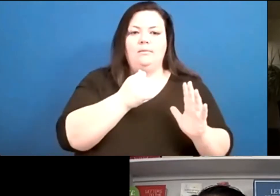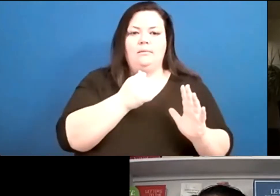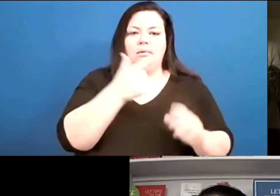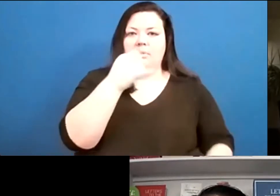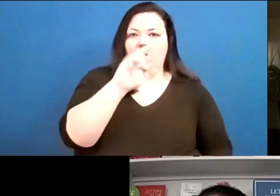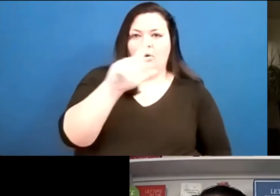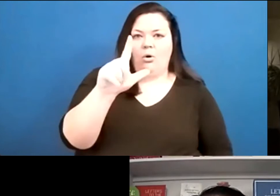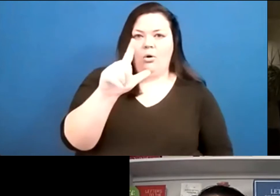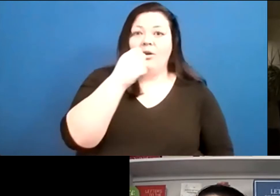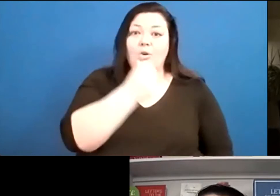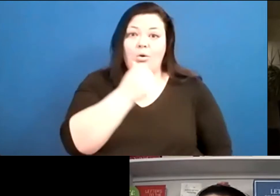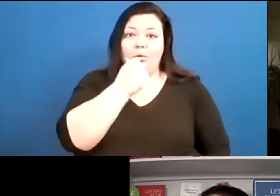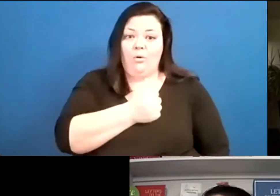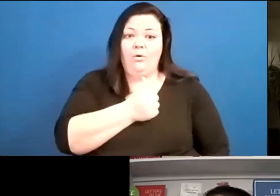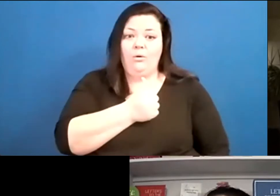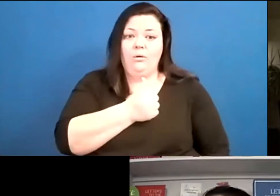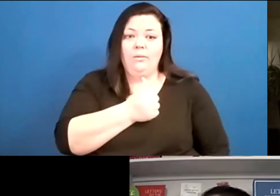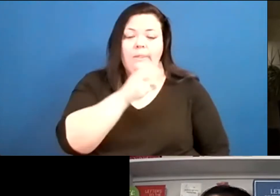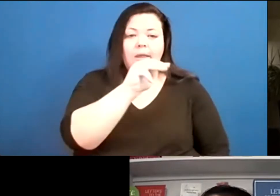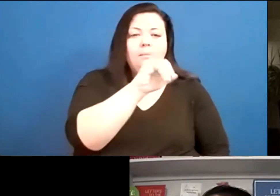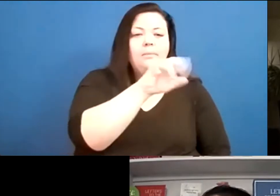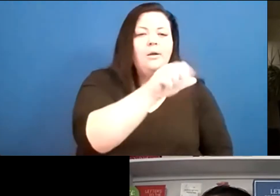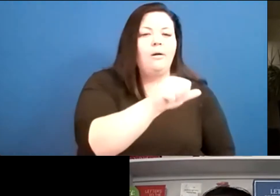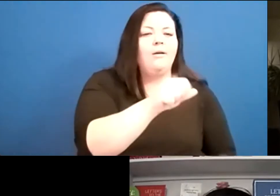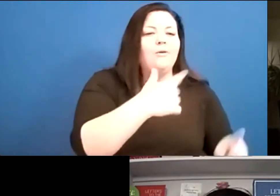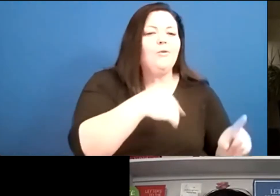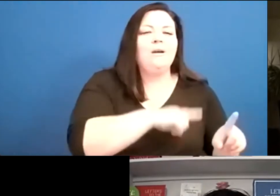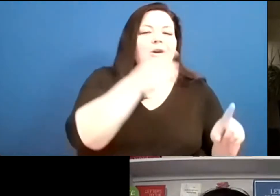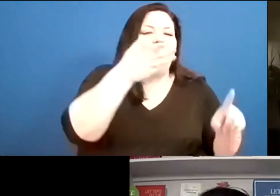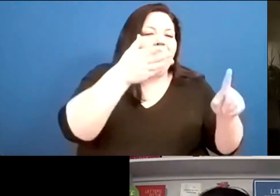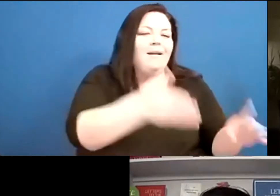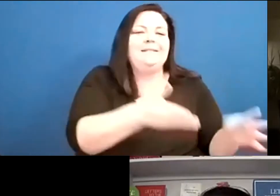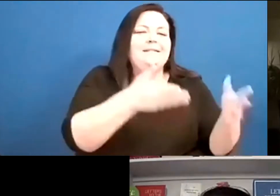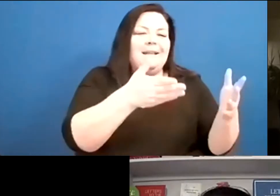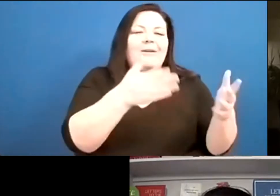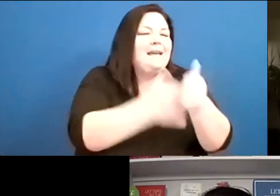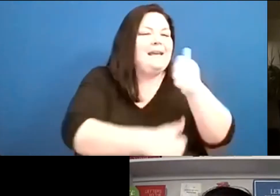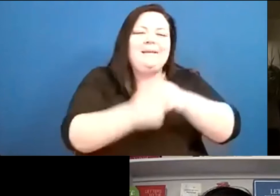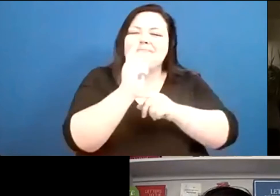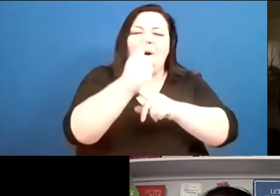girl. Girl. girlgirl. Mira, we are essence/ there & any moment we could even turn witch./